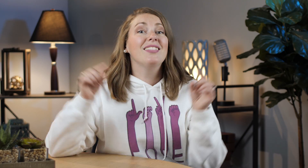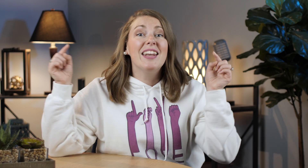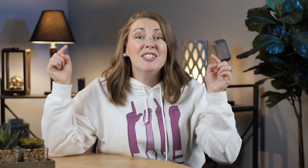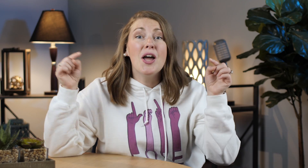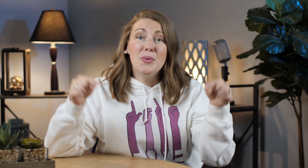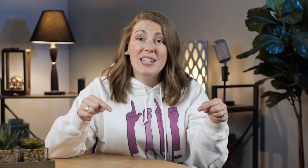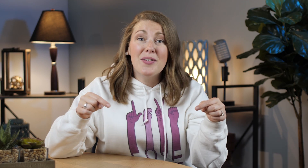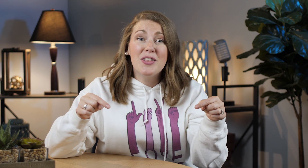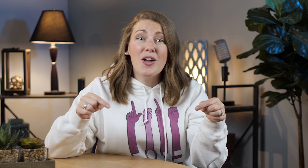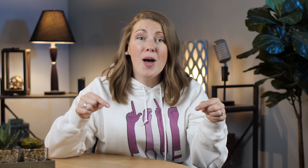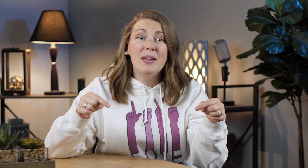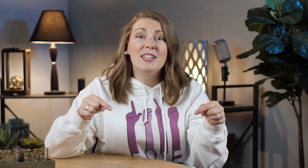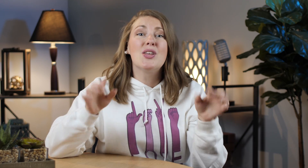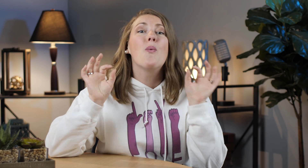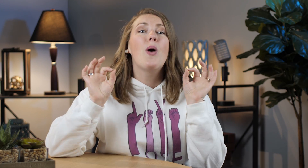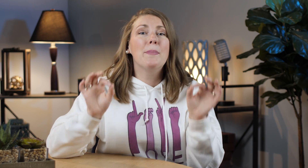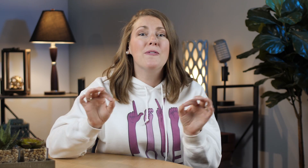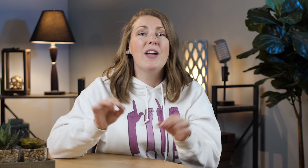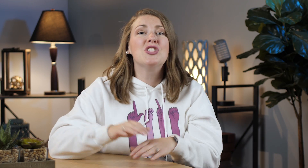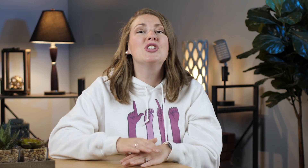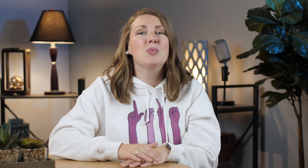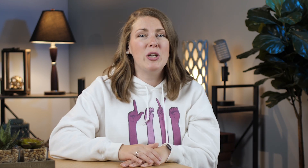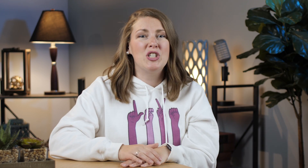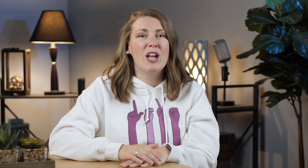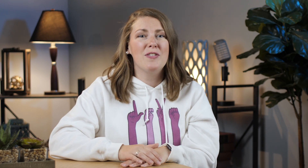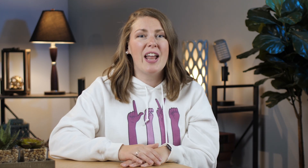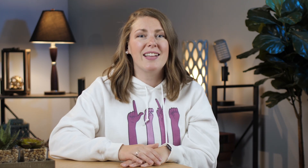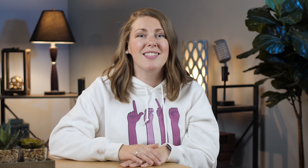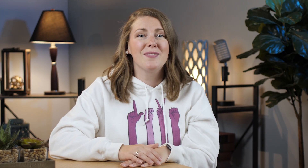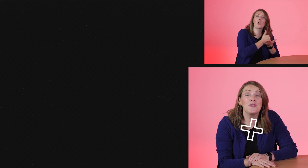Let us know down in the comments what professions we should cover next